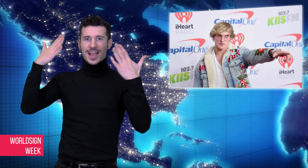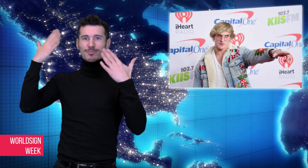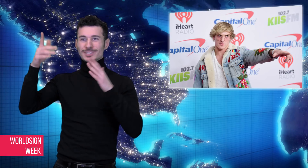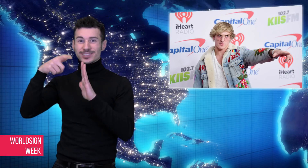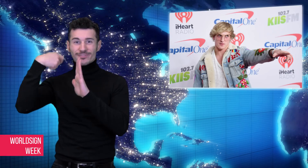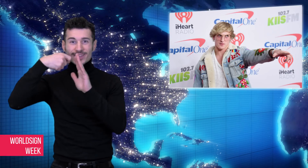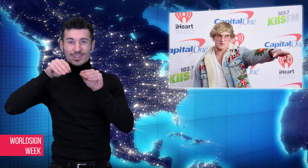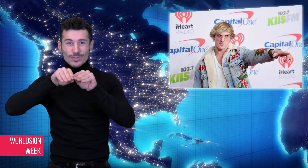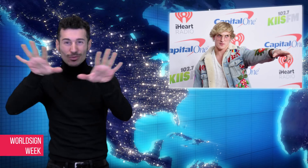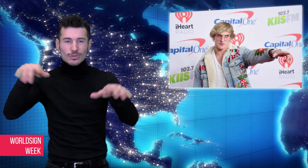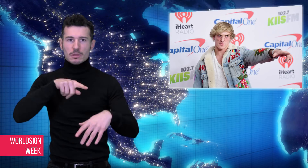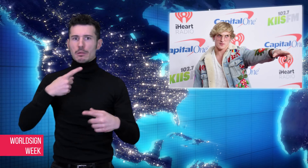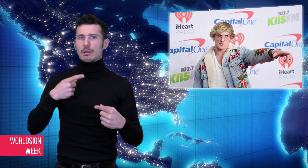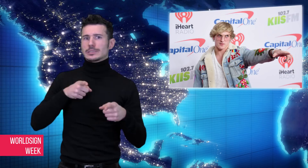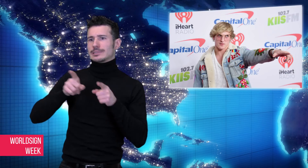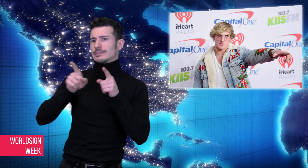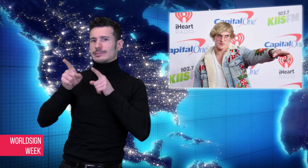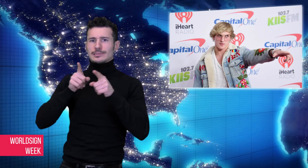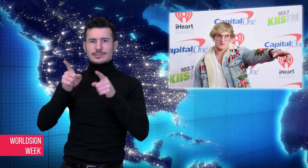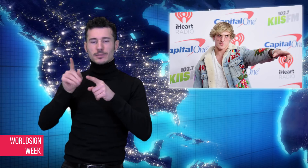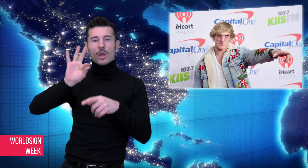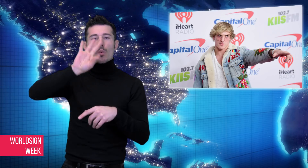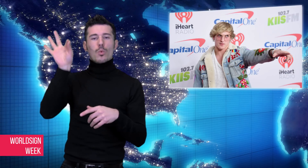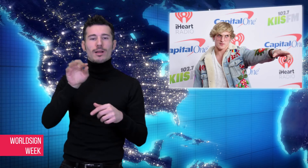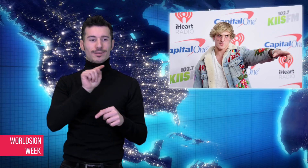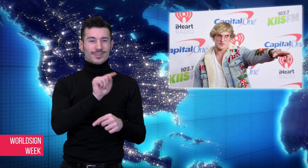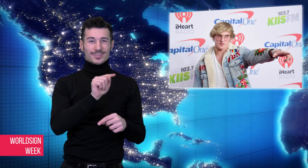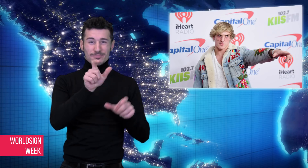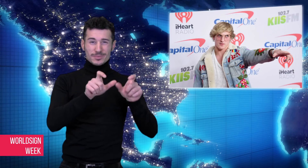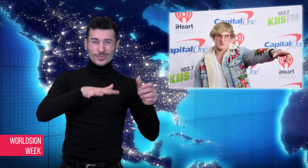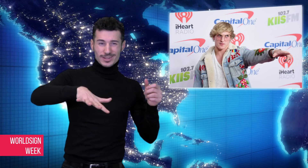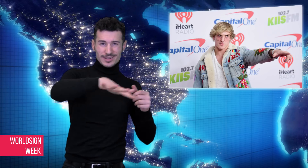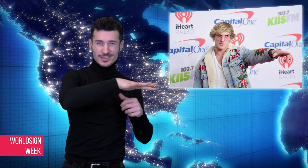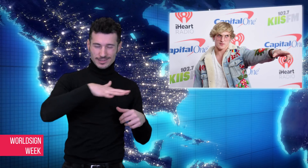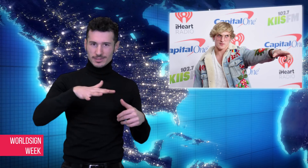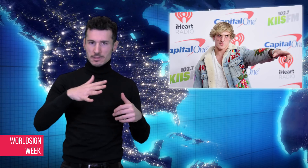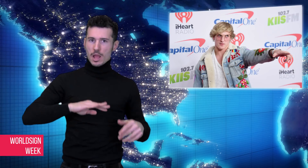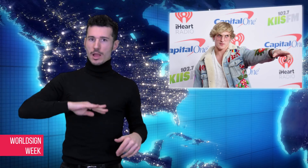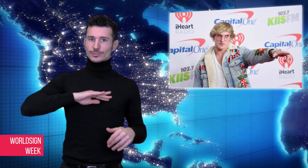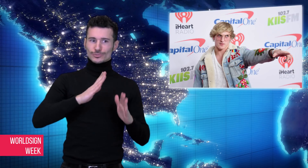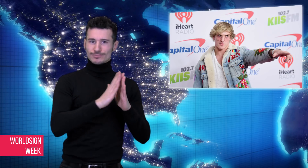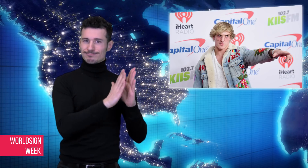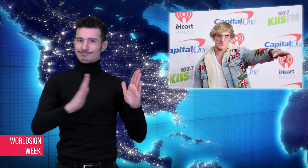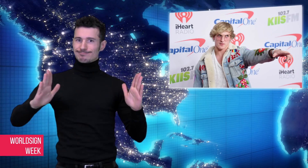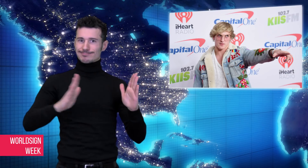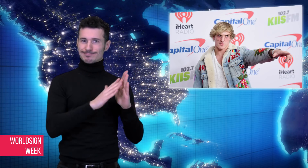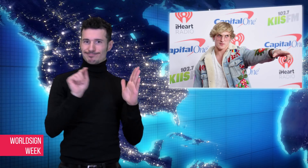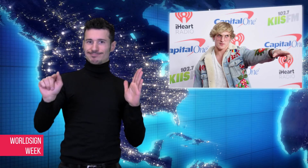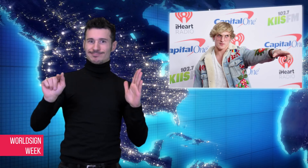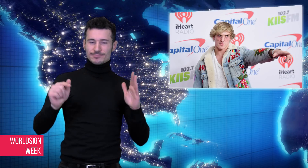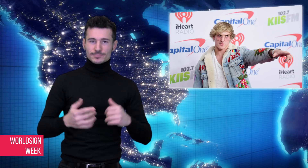awareness of suicide and suicide prevention. However, he conceded with